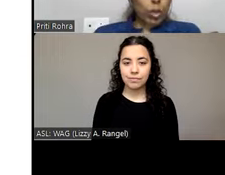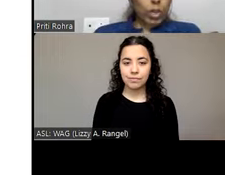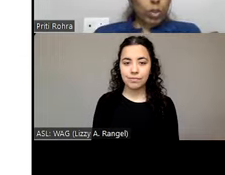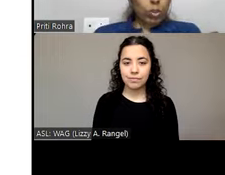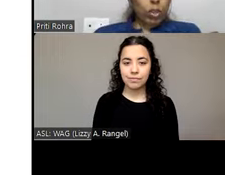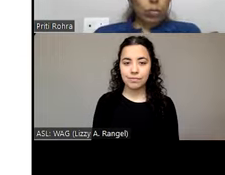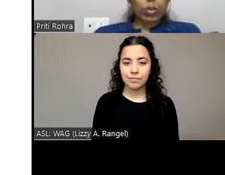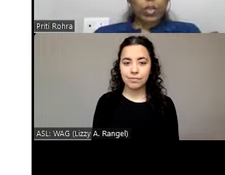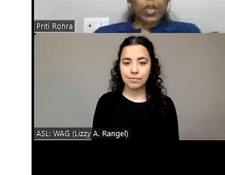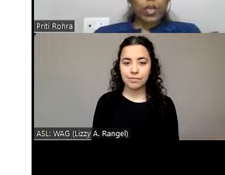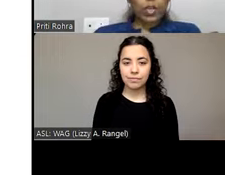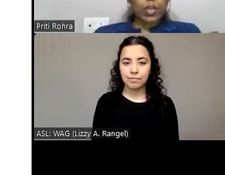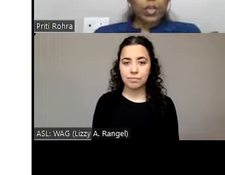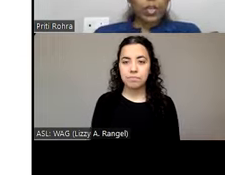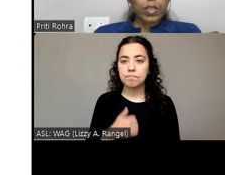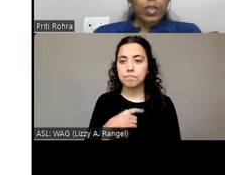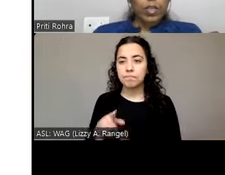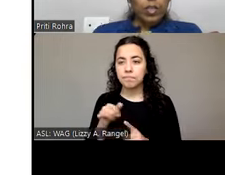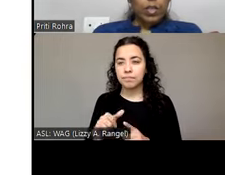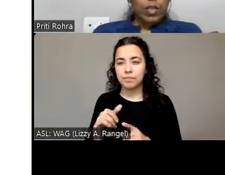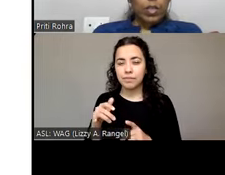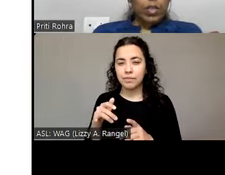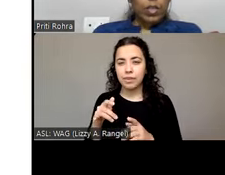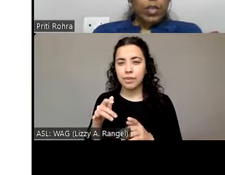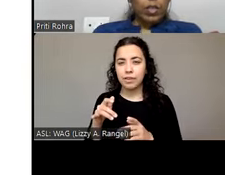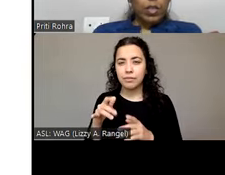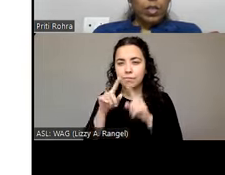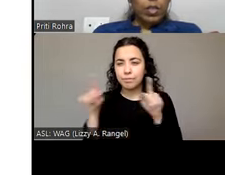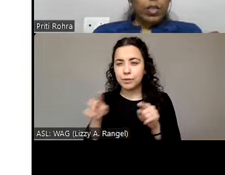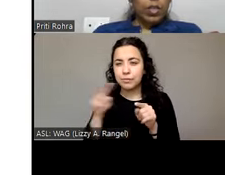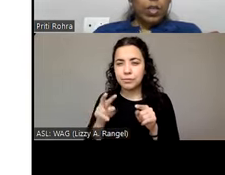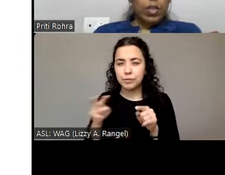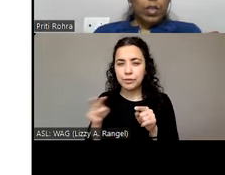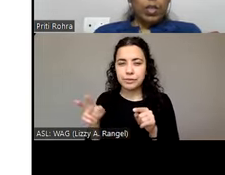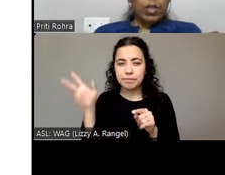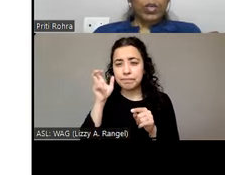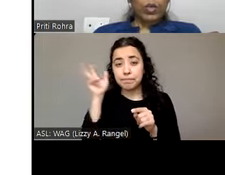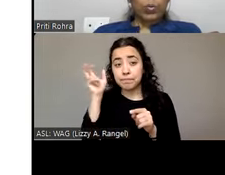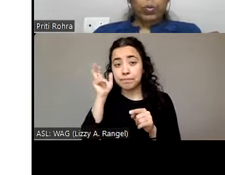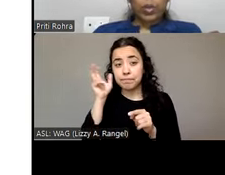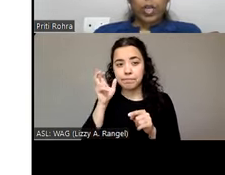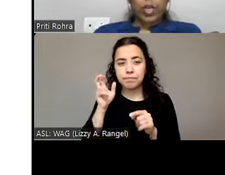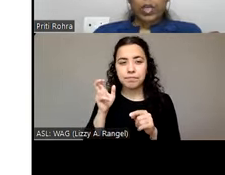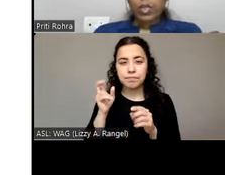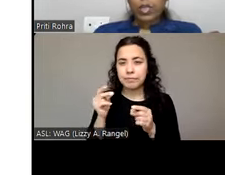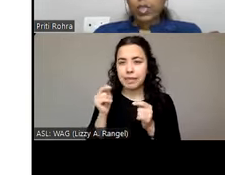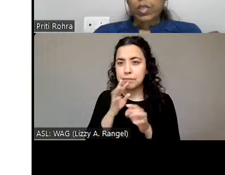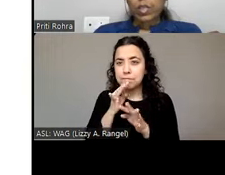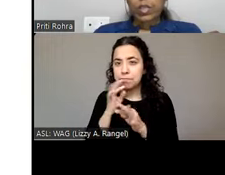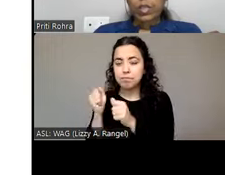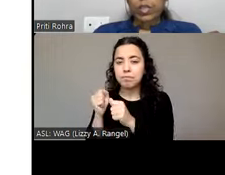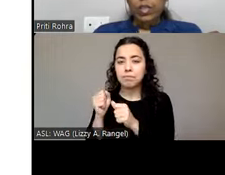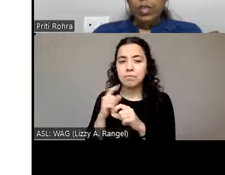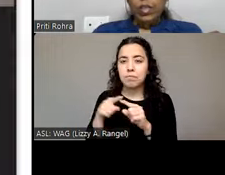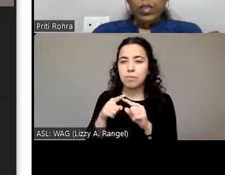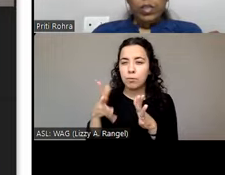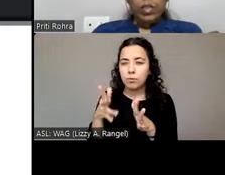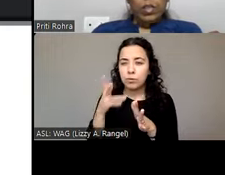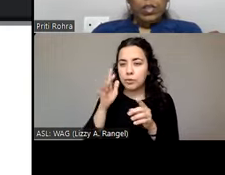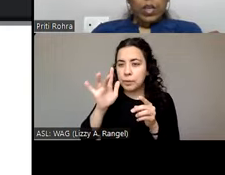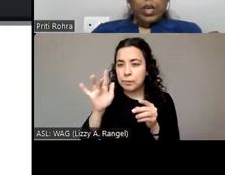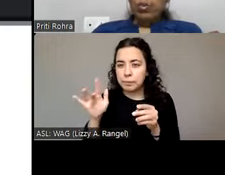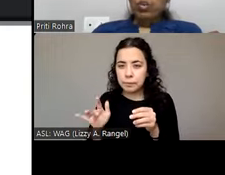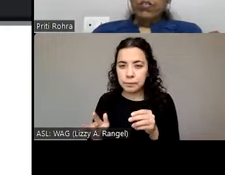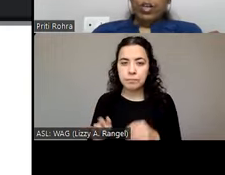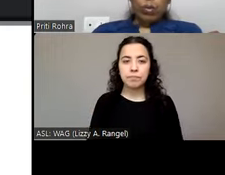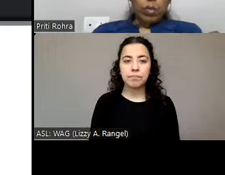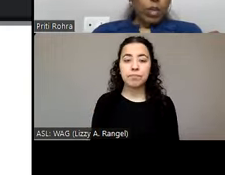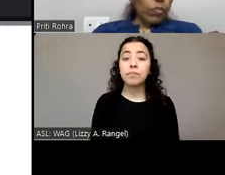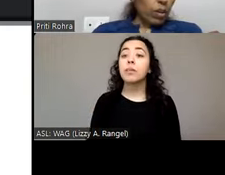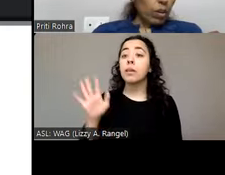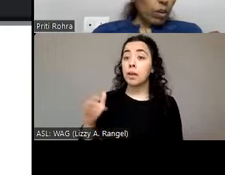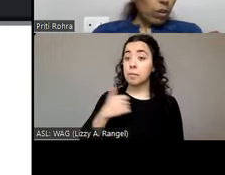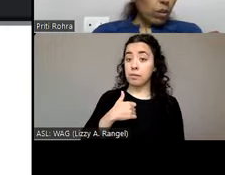Okay sorry about that. (Audio echoing). I'm using a Windows magnifier.